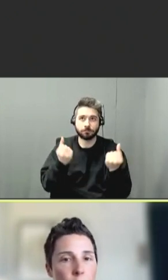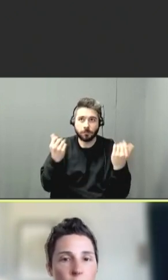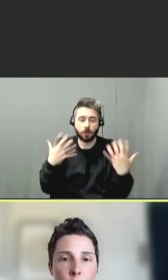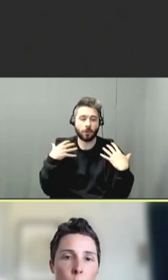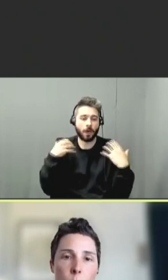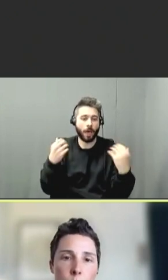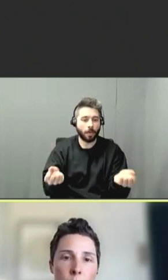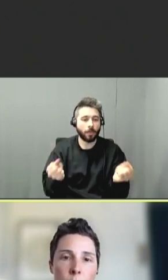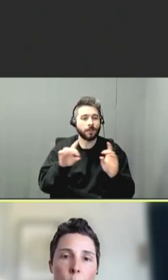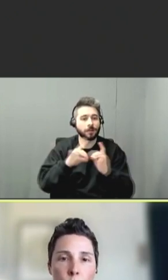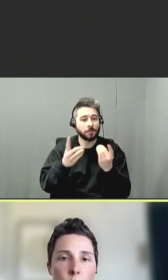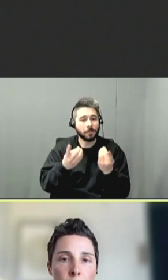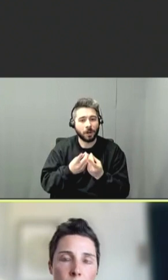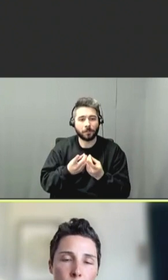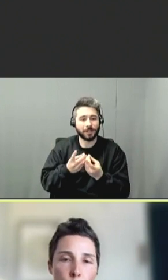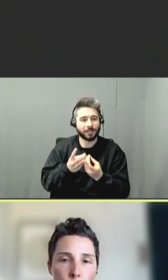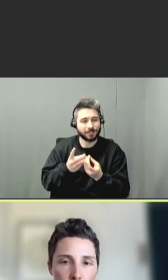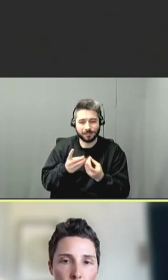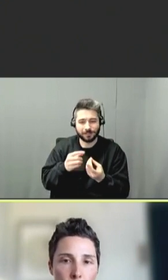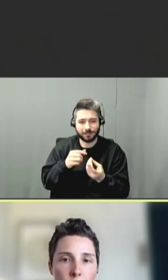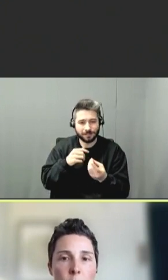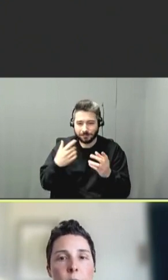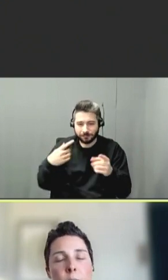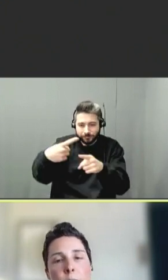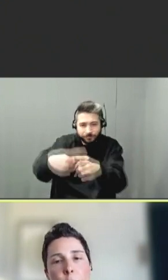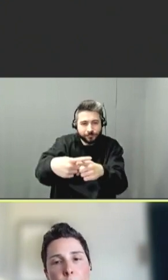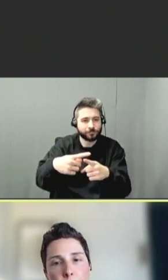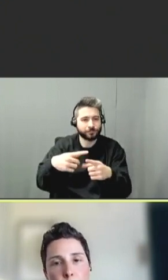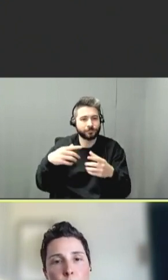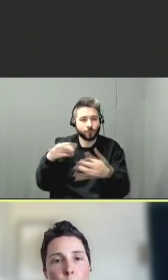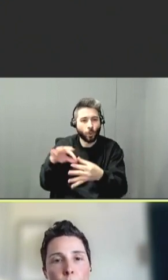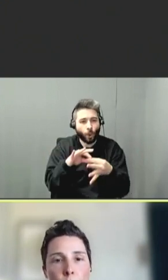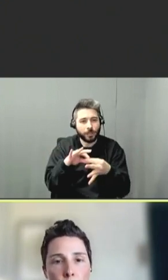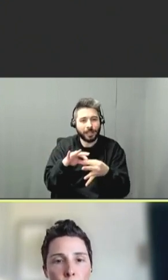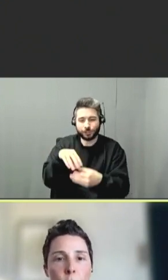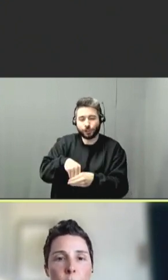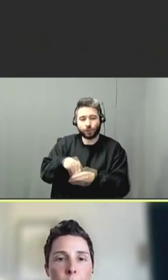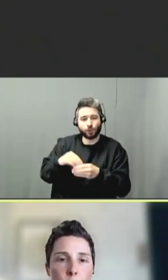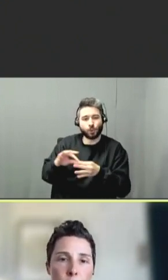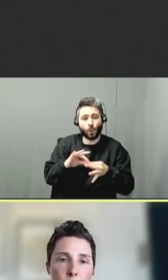lack of inter-departmental or cross-county coordination. For example, while larger county